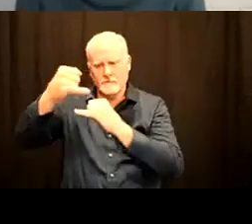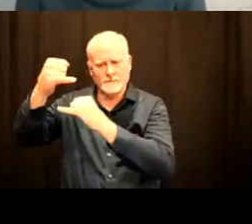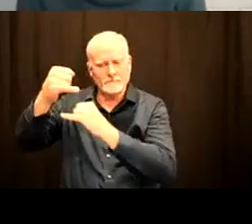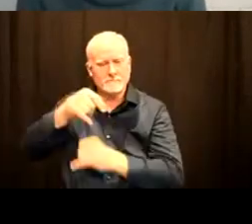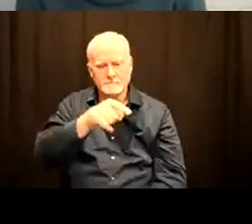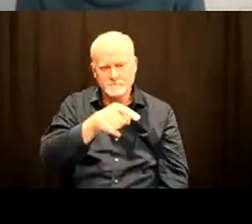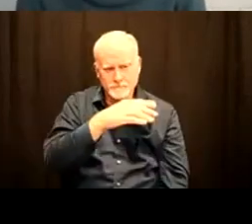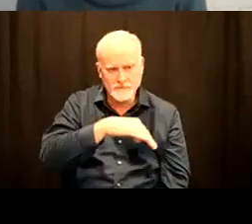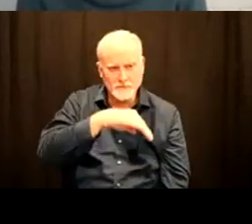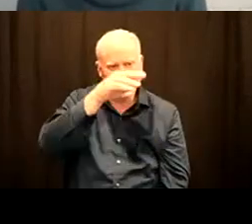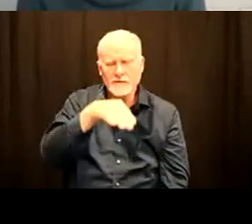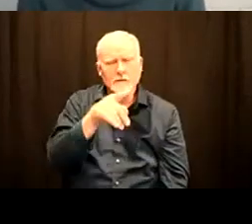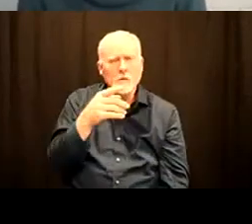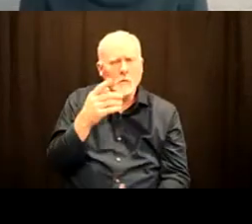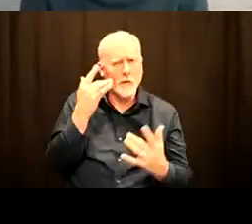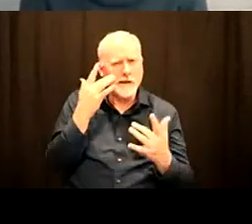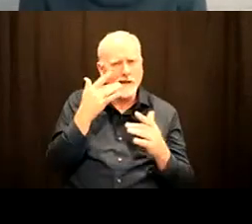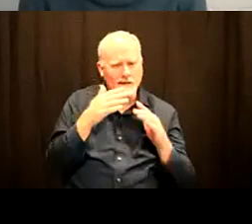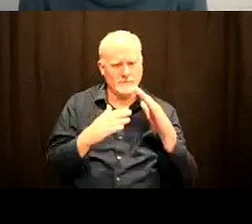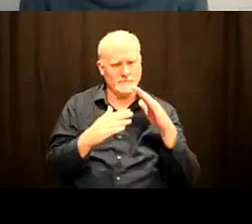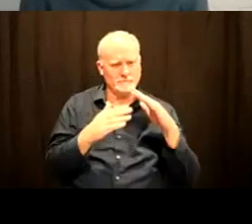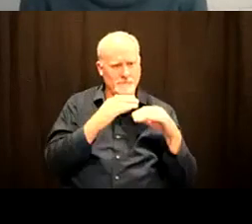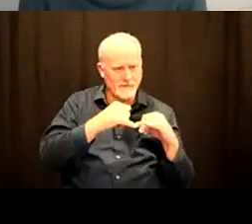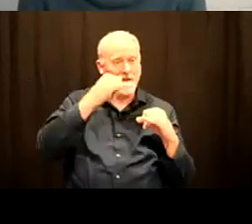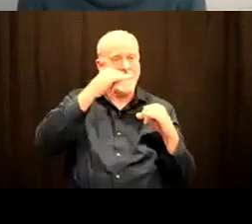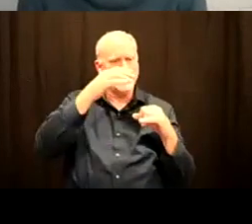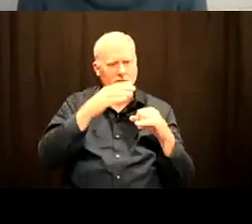so you get an idea for how we can estimate what we're going to see over the next few weeks